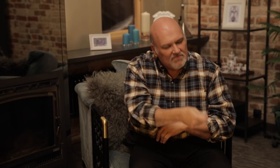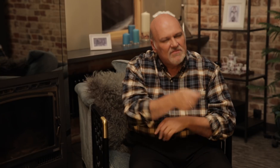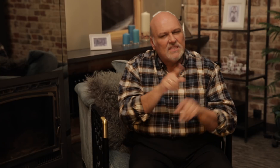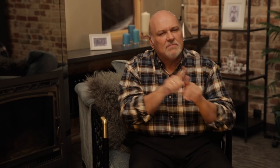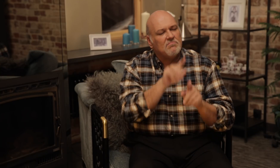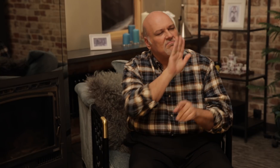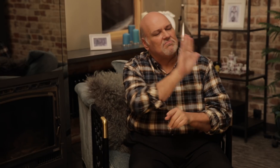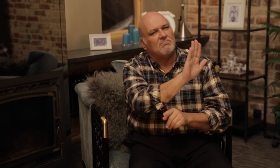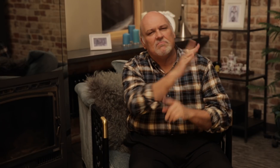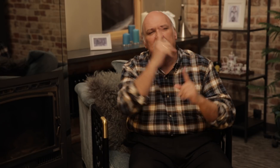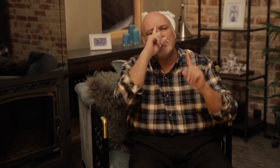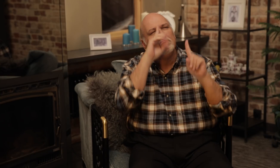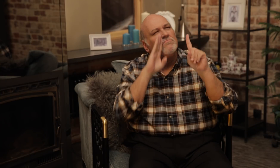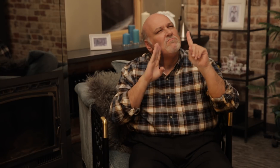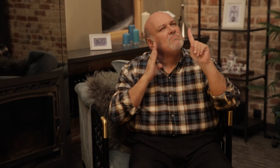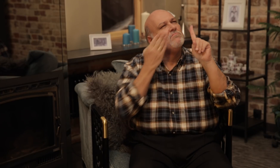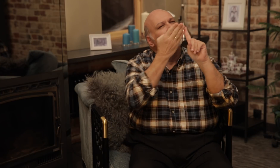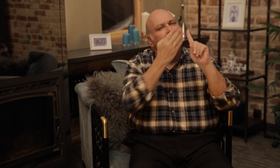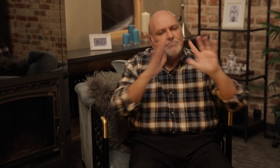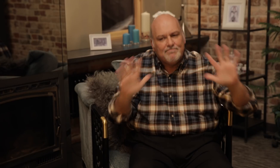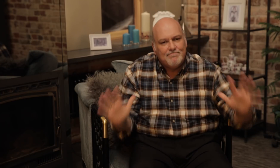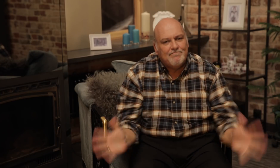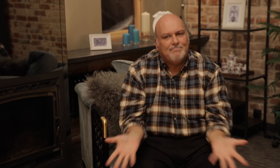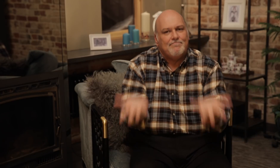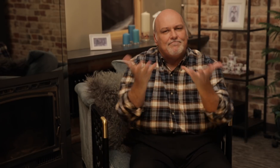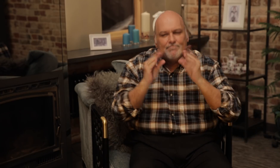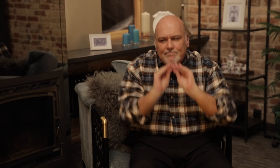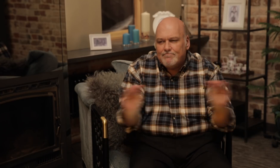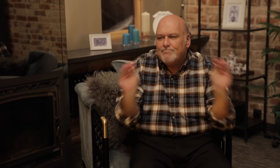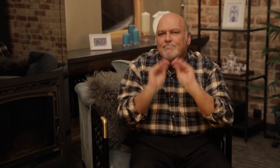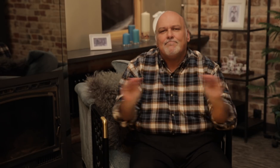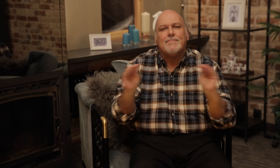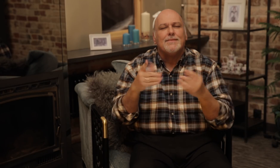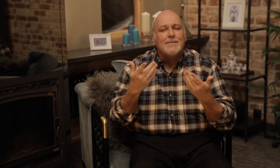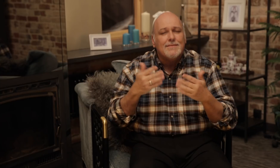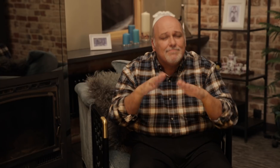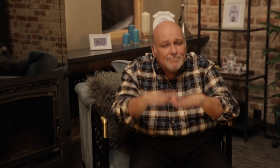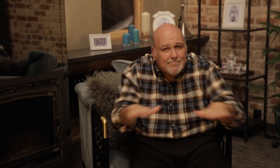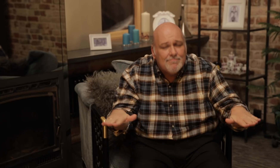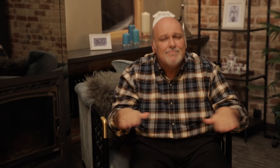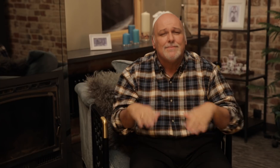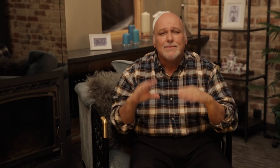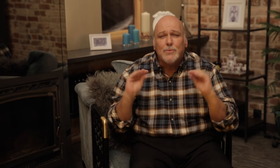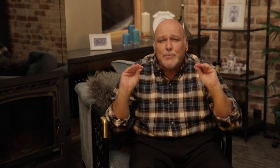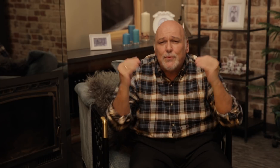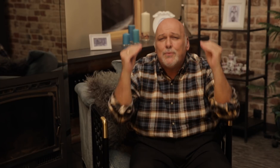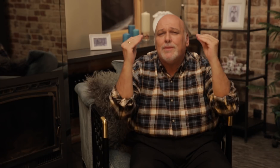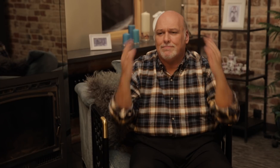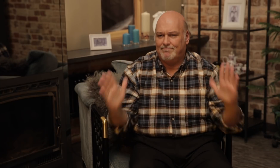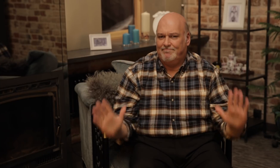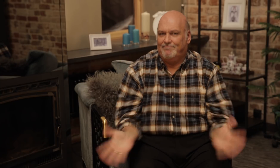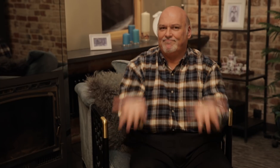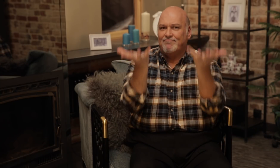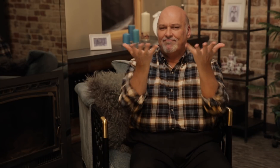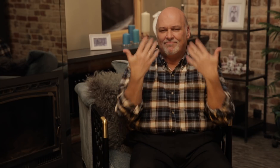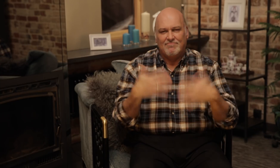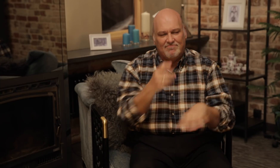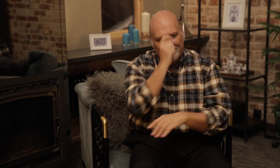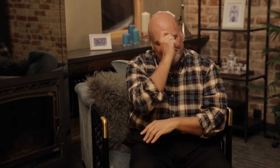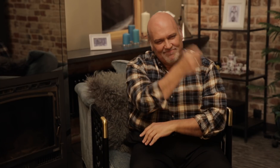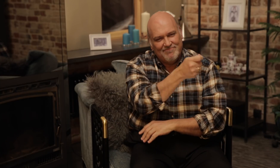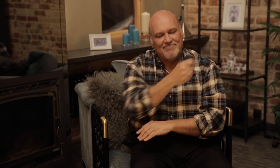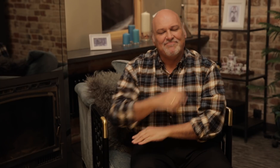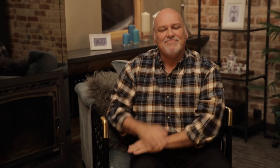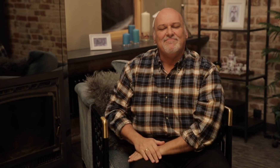She worked diligently, educating children and youth.